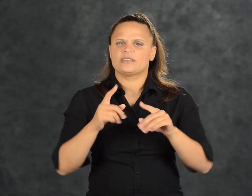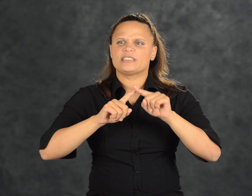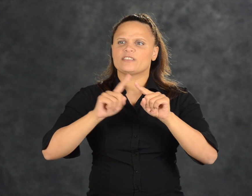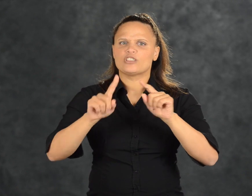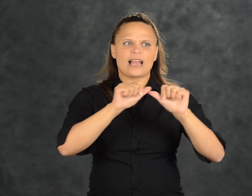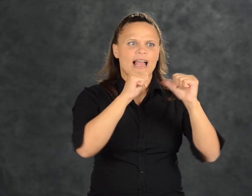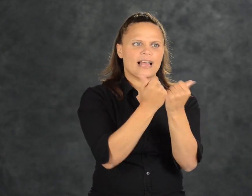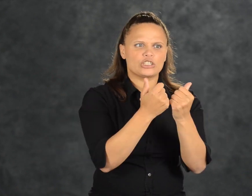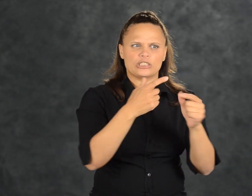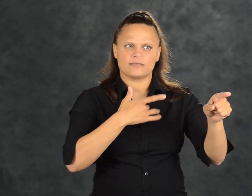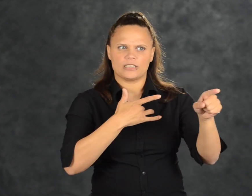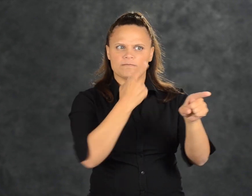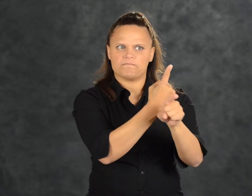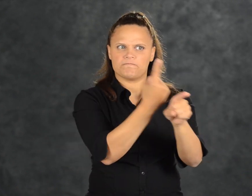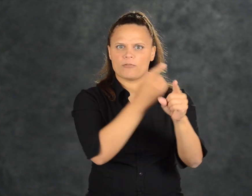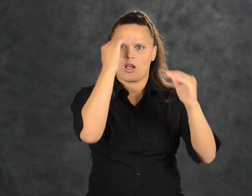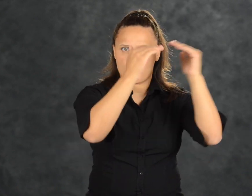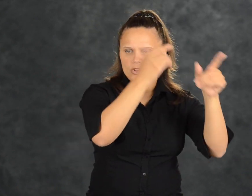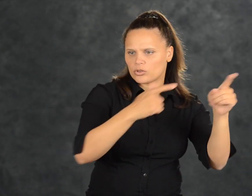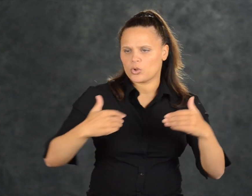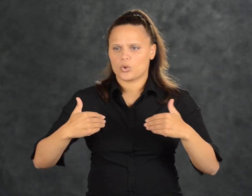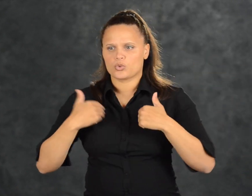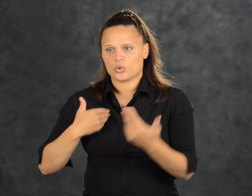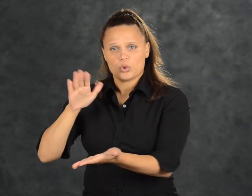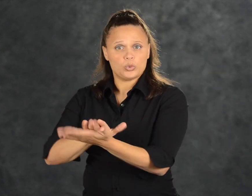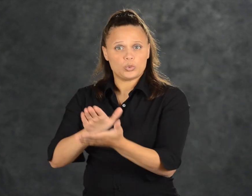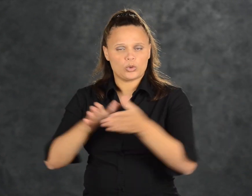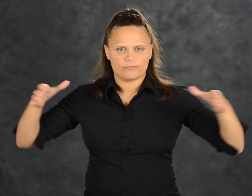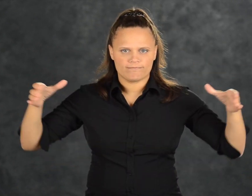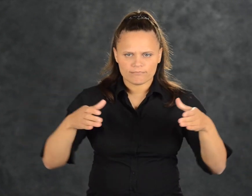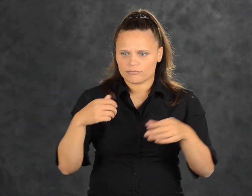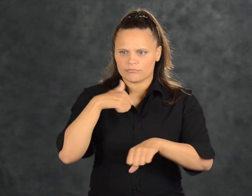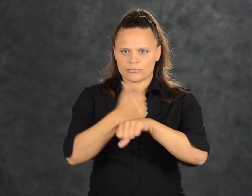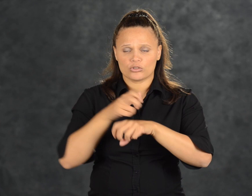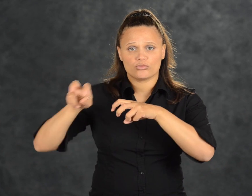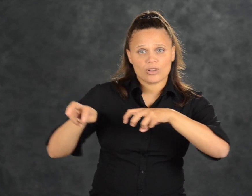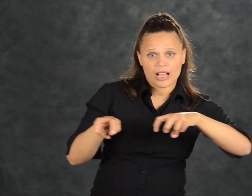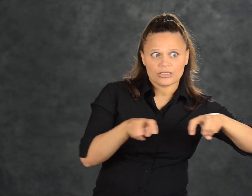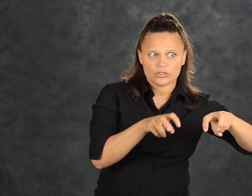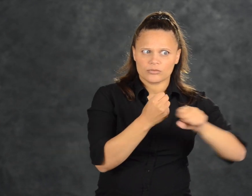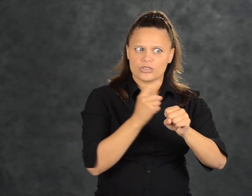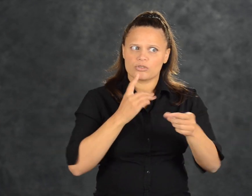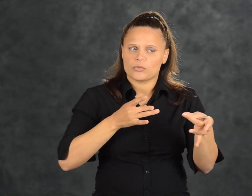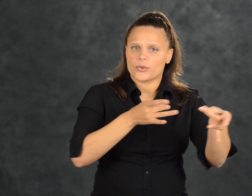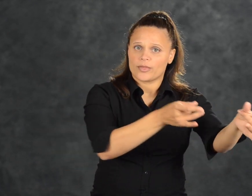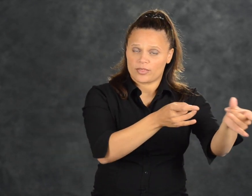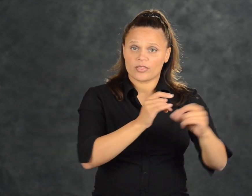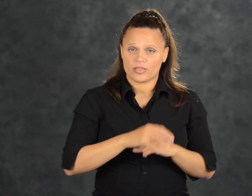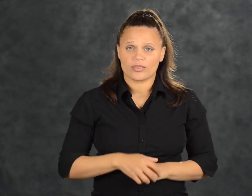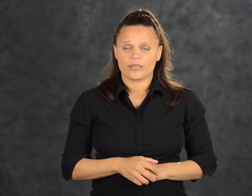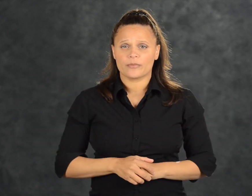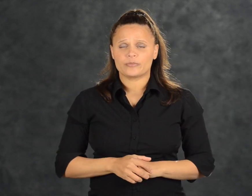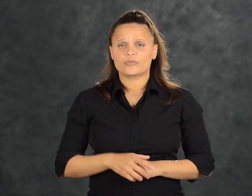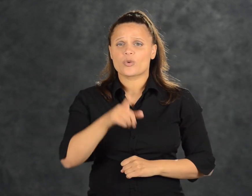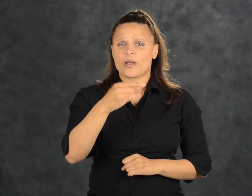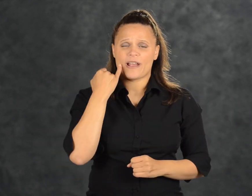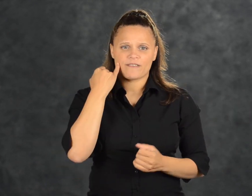It also gives the service agencies enough time to request additional funding, if needed,